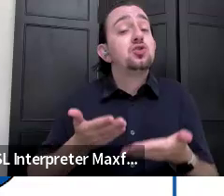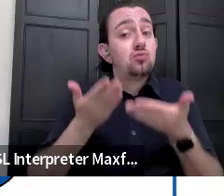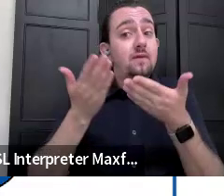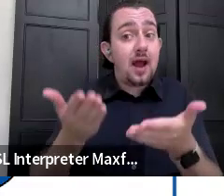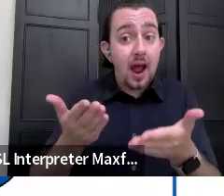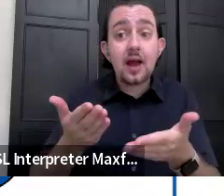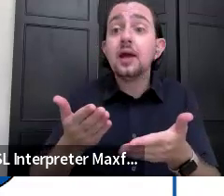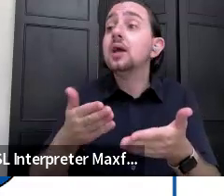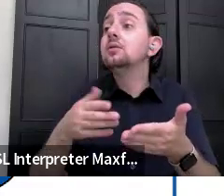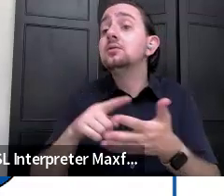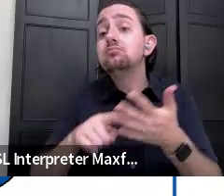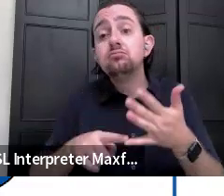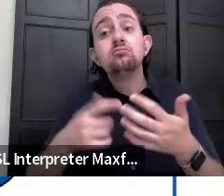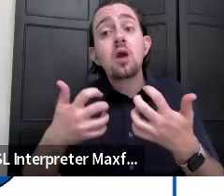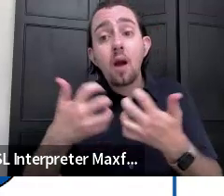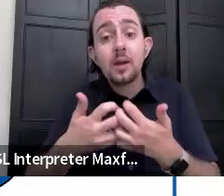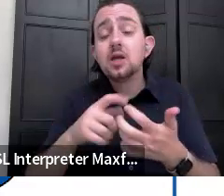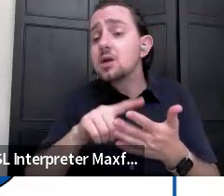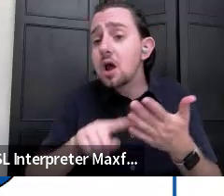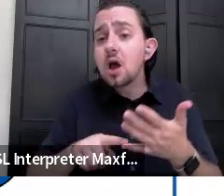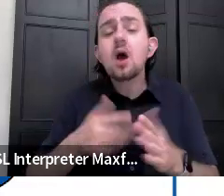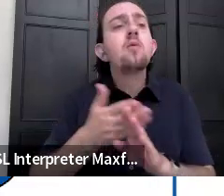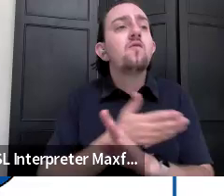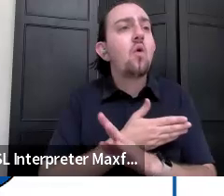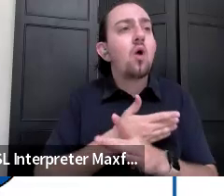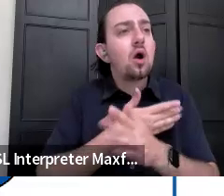And that should be true with any employee, whether they have a disability or not.